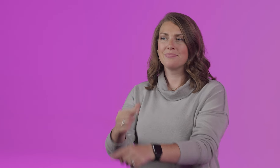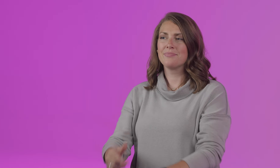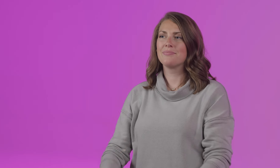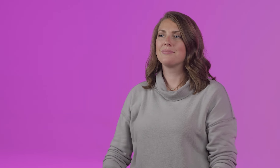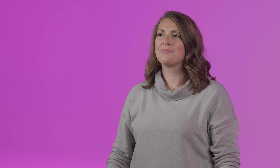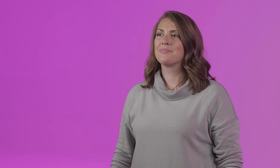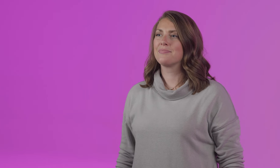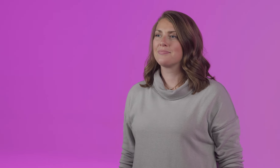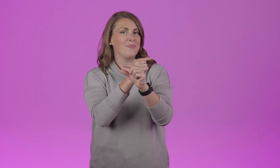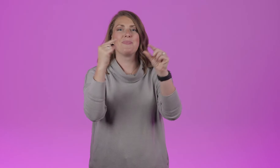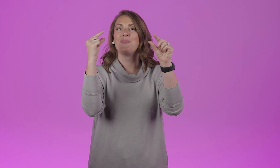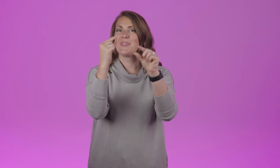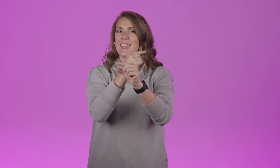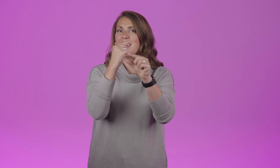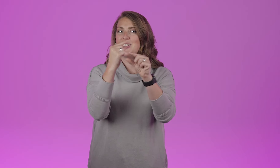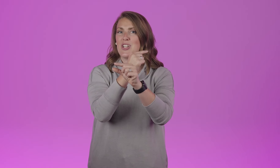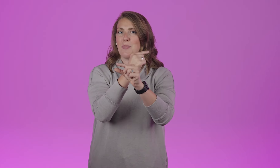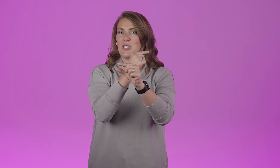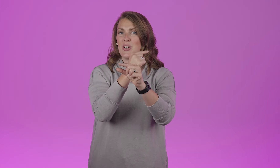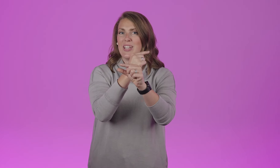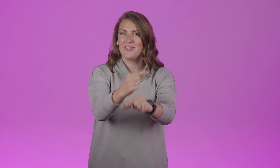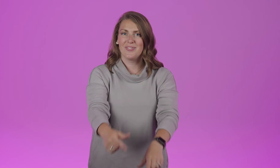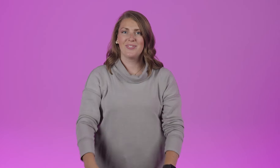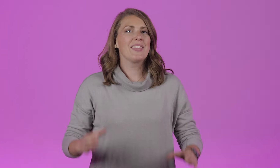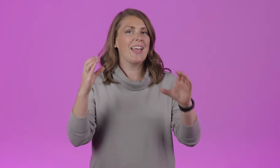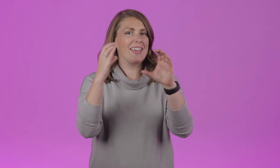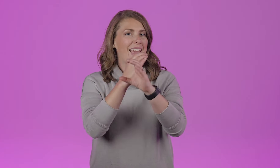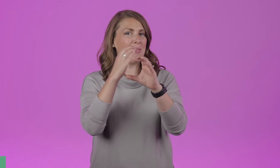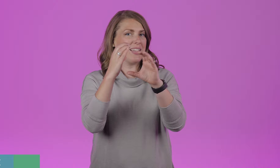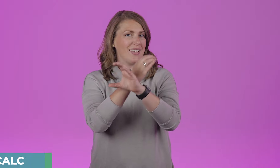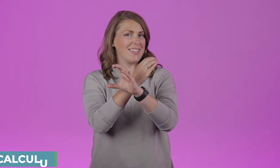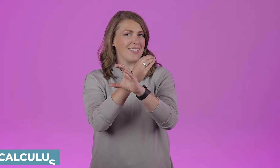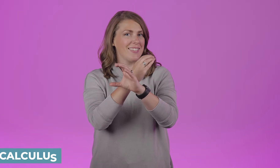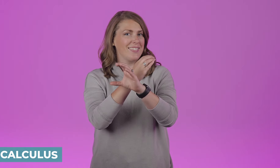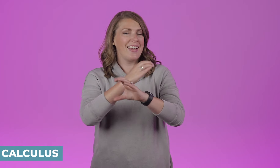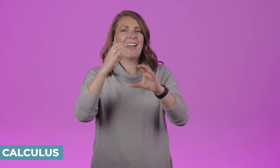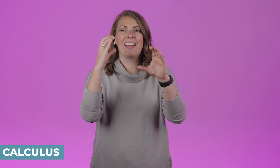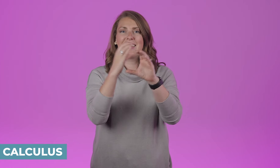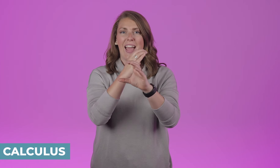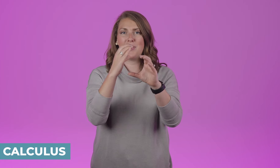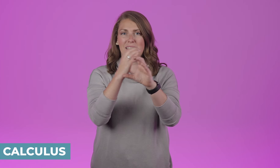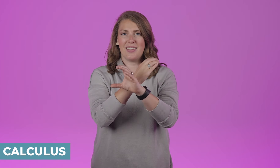of the math signs. GEOMETRY CALCULUS CALCULUS